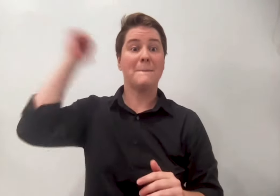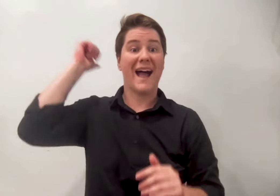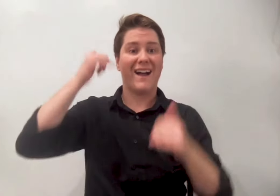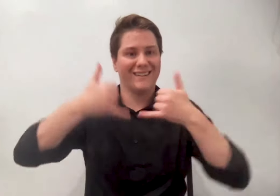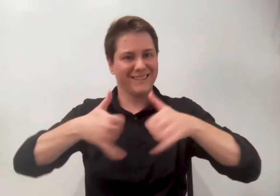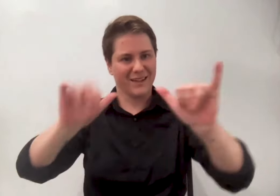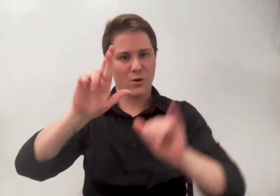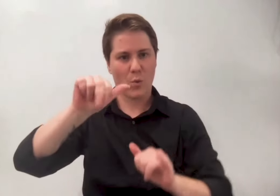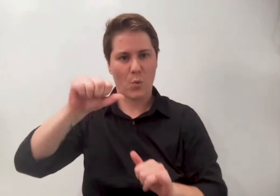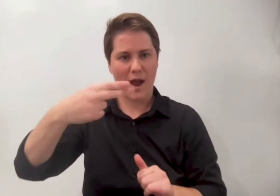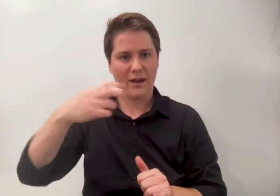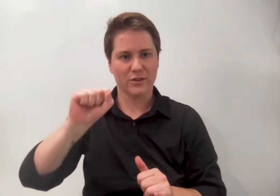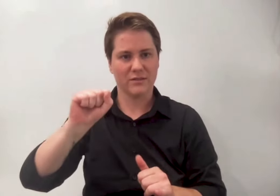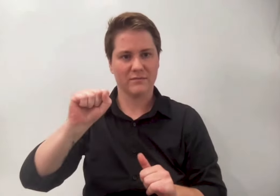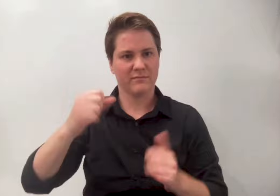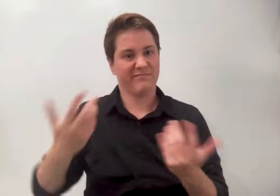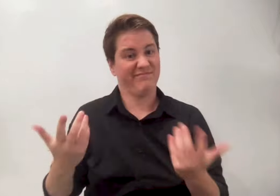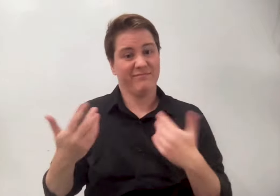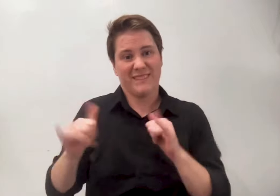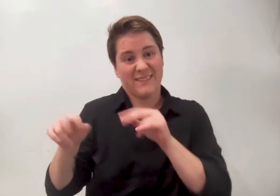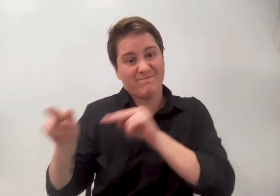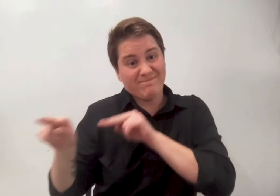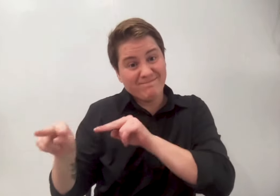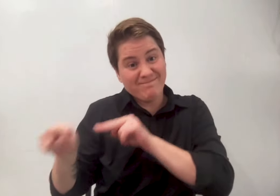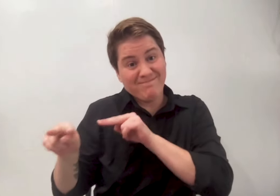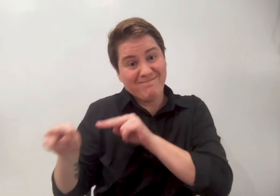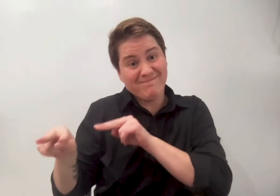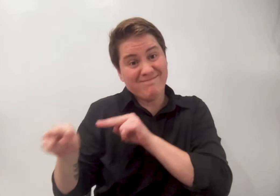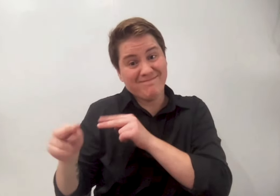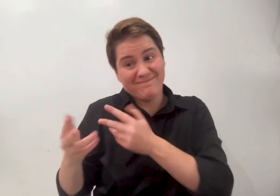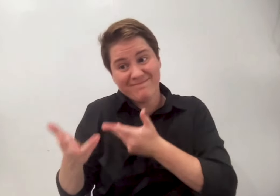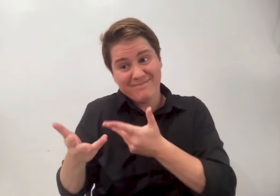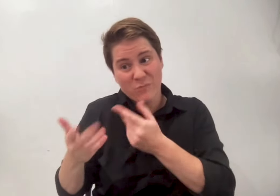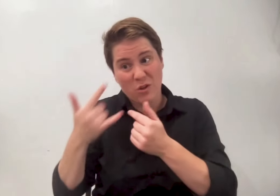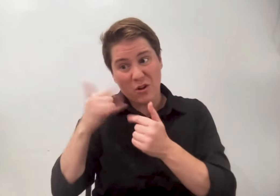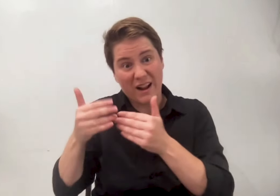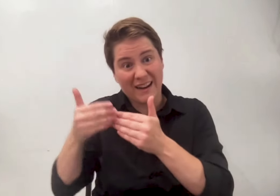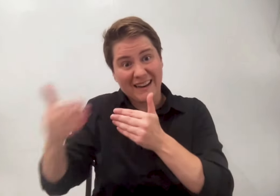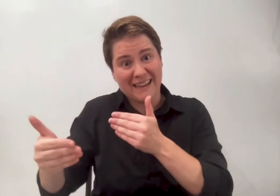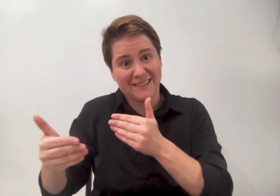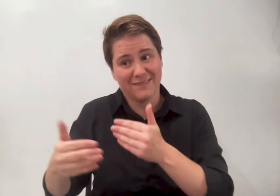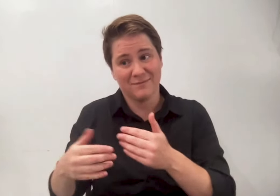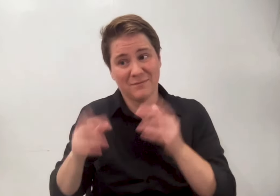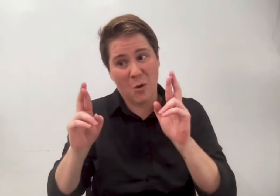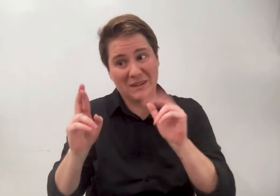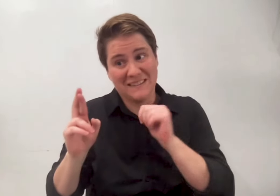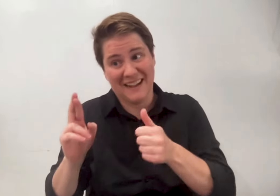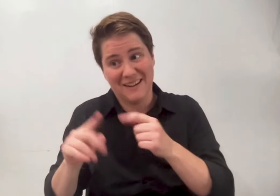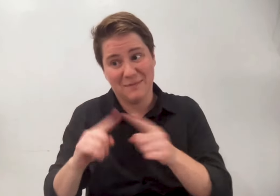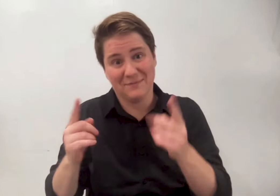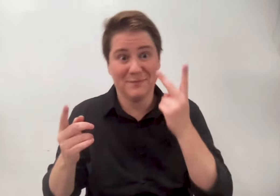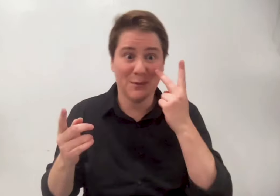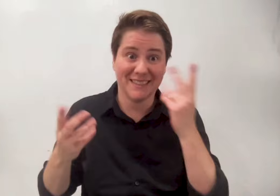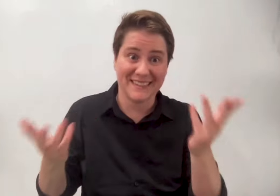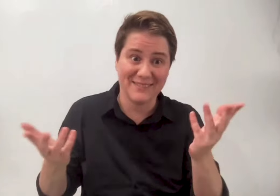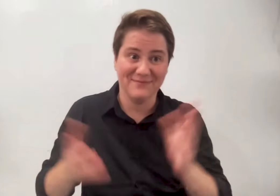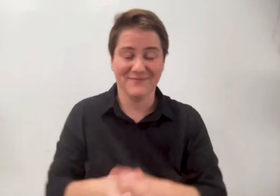My back is still just a rash and I'm still monitoring what will happen next Of course, I'm hoping it doesnt blister, but we'll see!